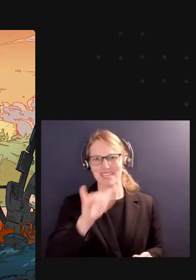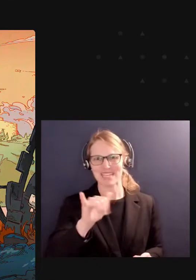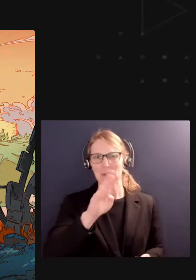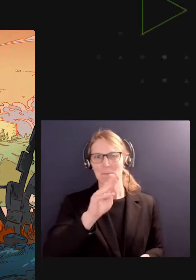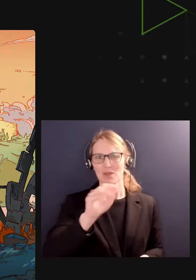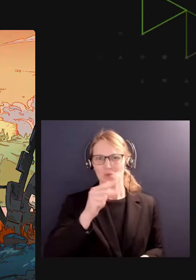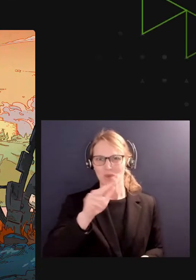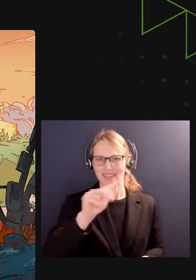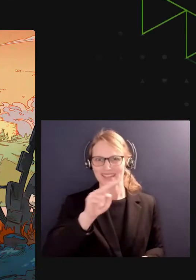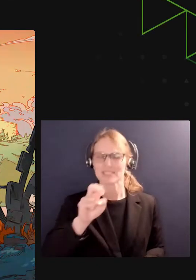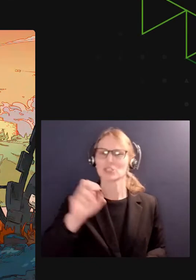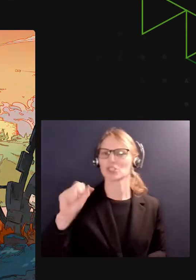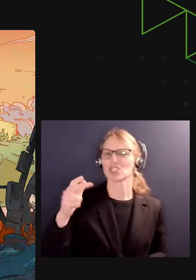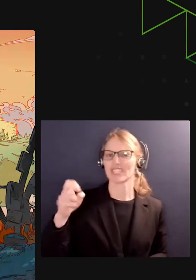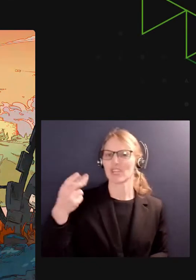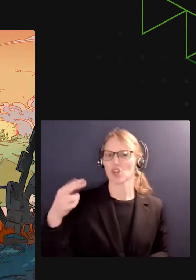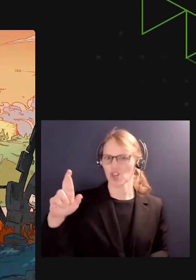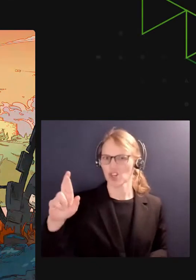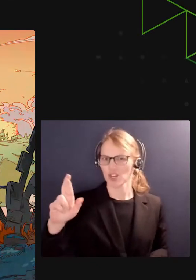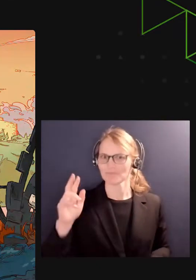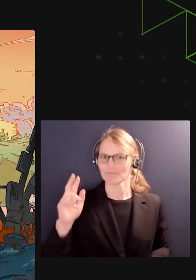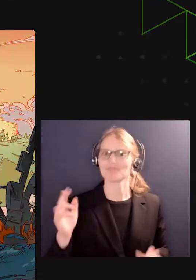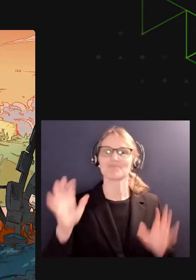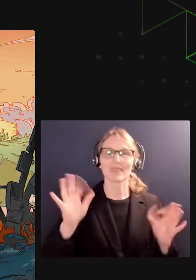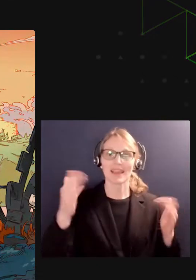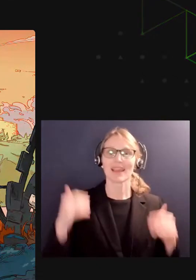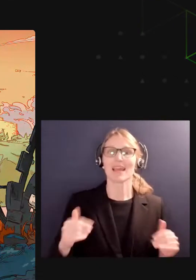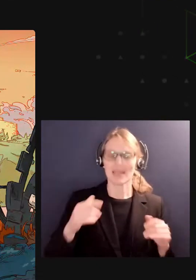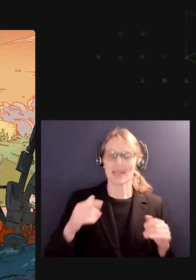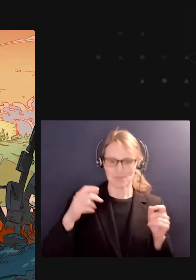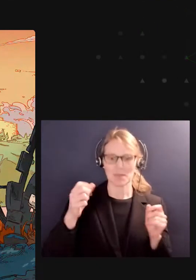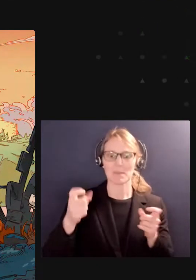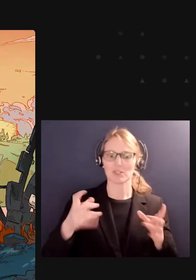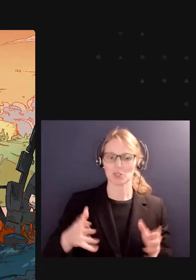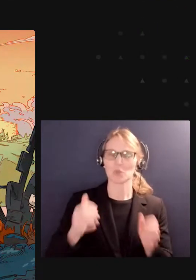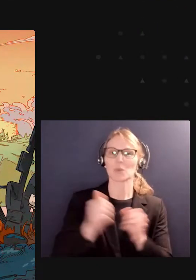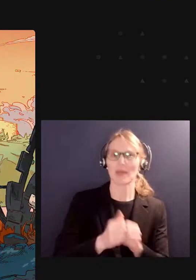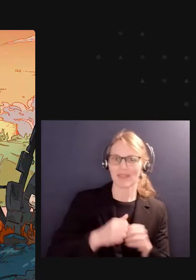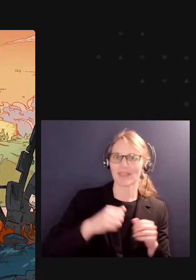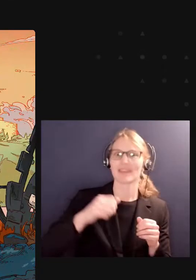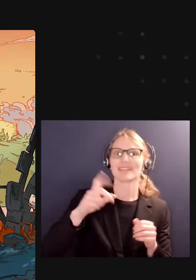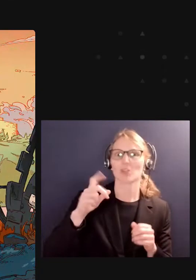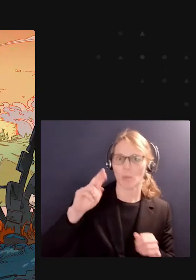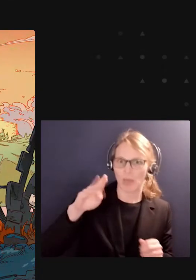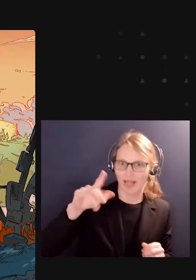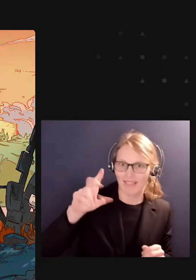I'm Studio Manager at Xbox Game Studios, working with Double Fine, Obsidian, and Exile Entertainment.